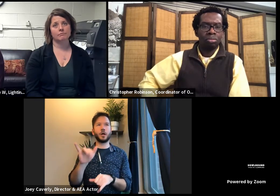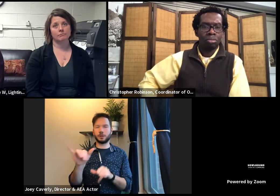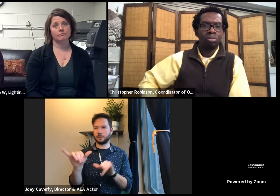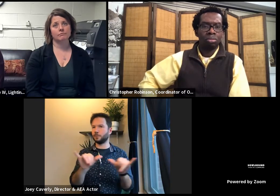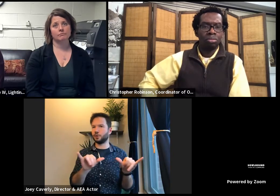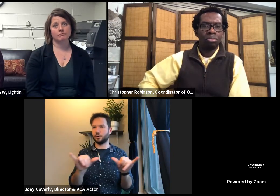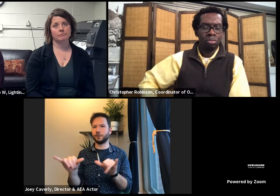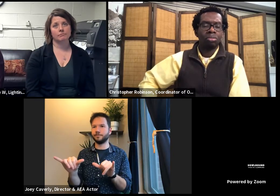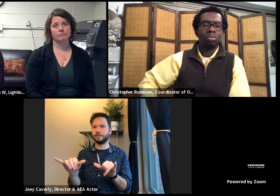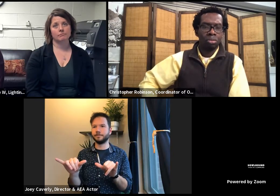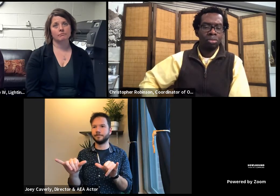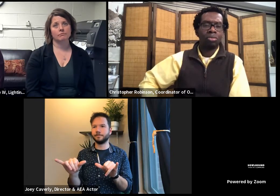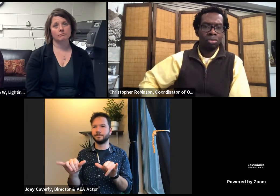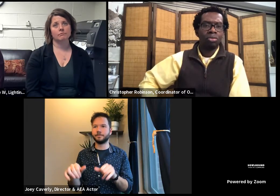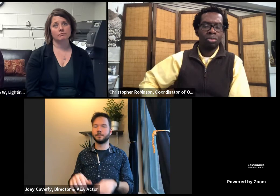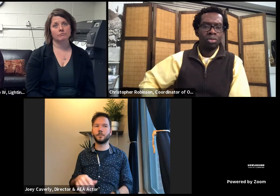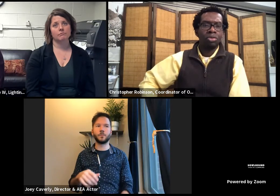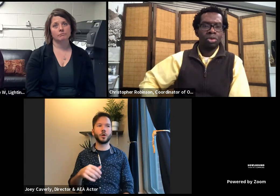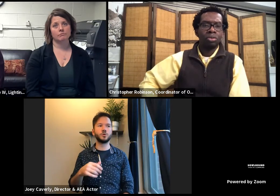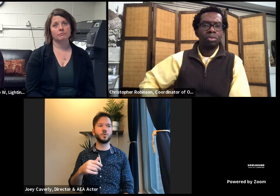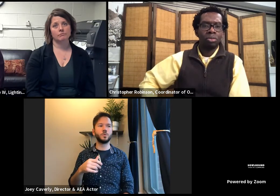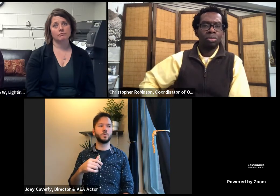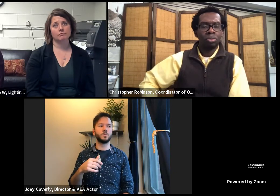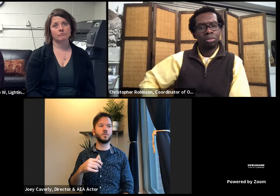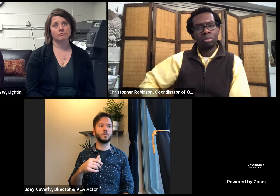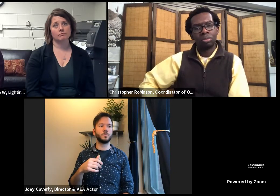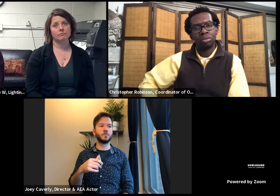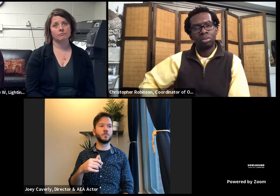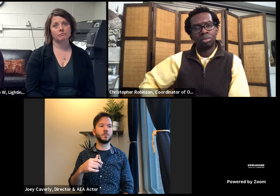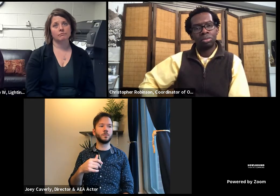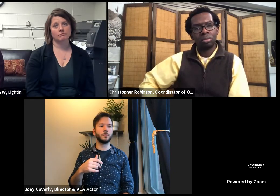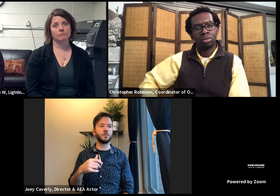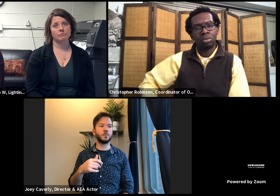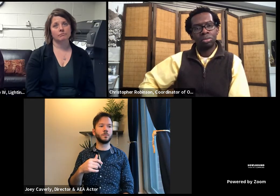so it's a very similar situation in the deaf community and outside of it.